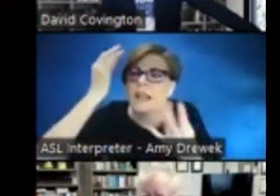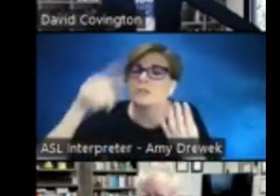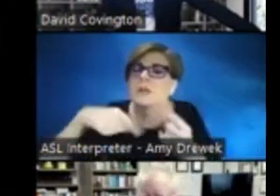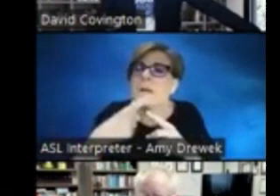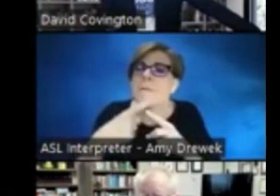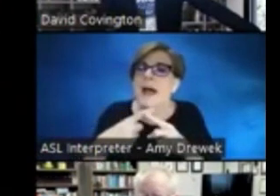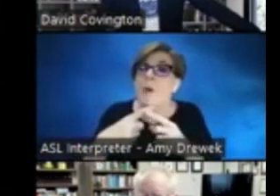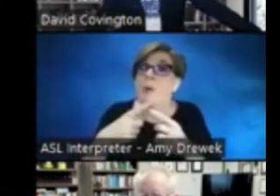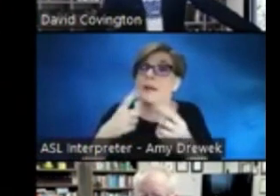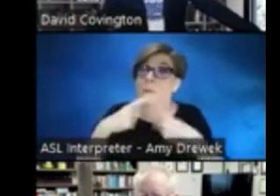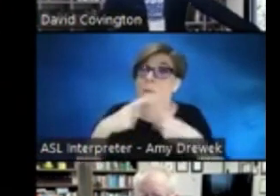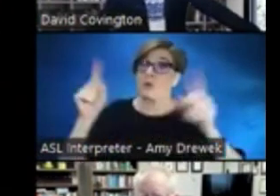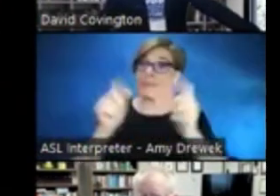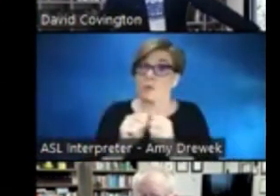VIBRANT?